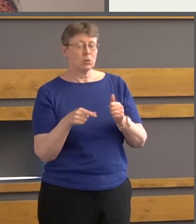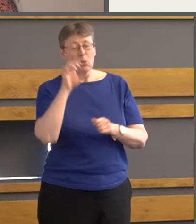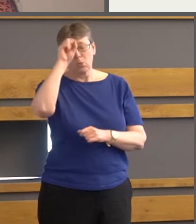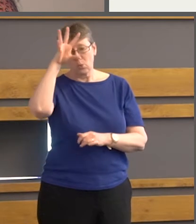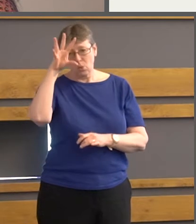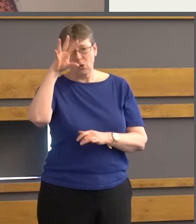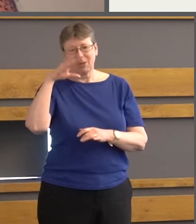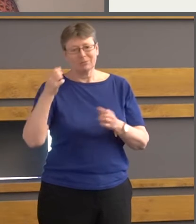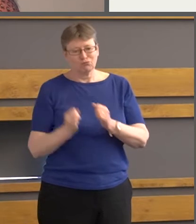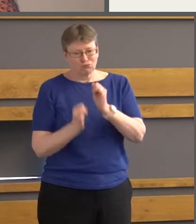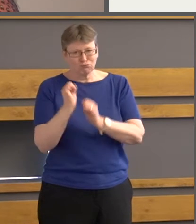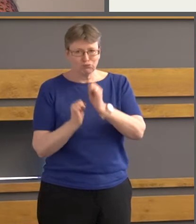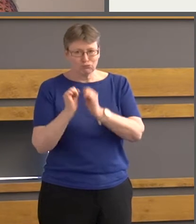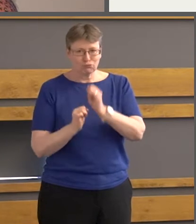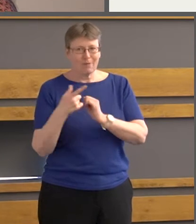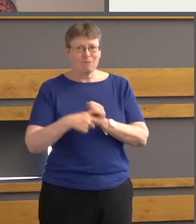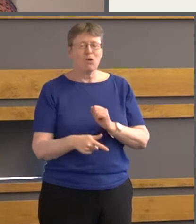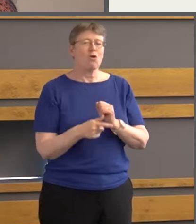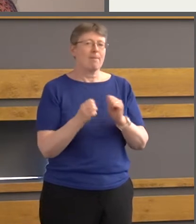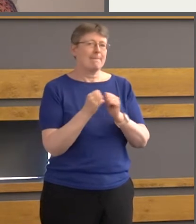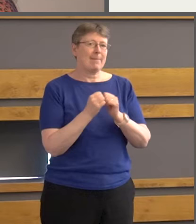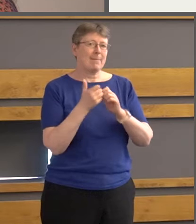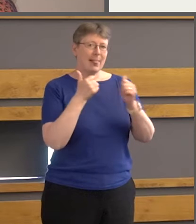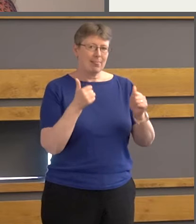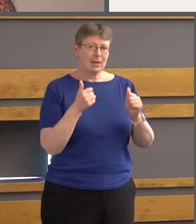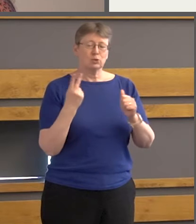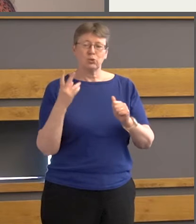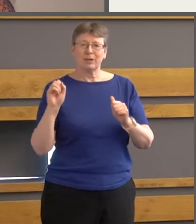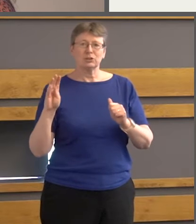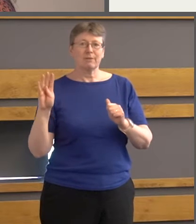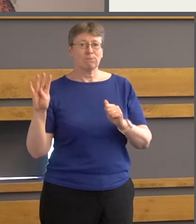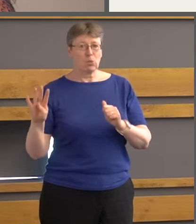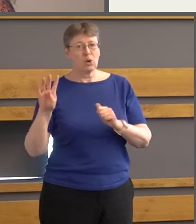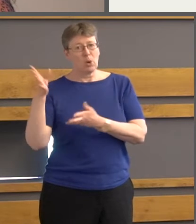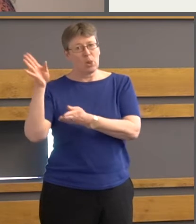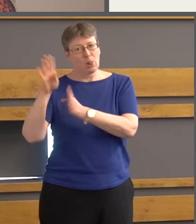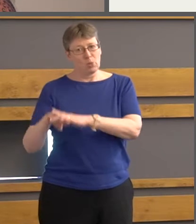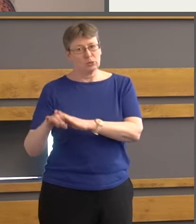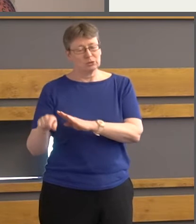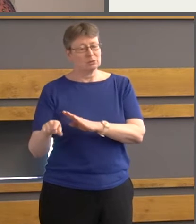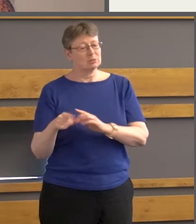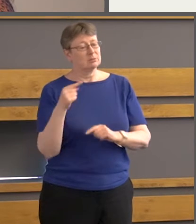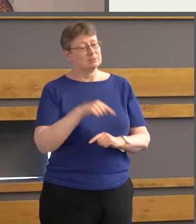The last of these closed in 2004. Paper milling in the county dates back to 1709,